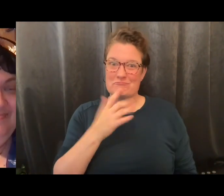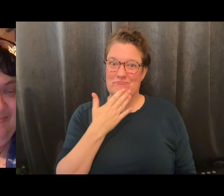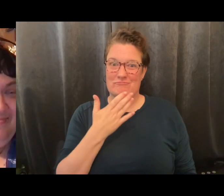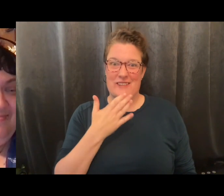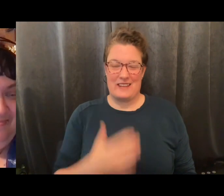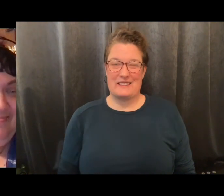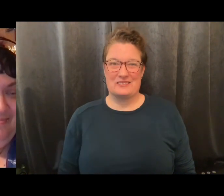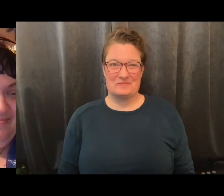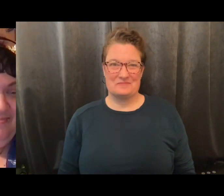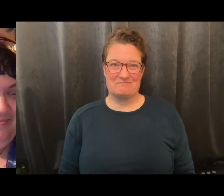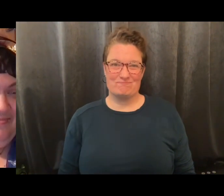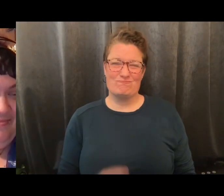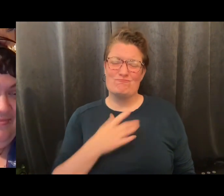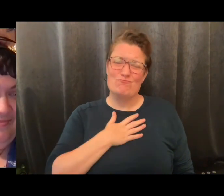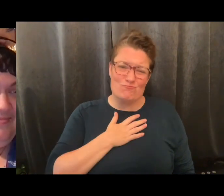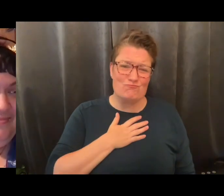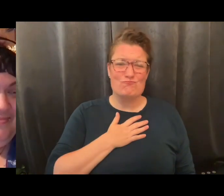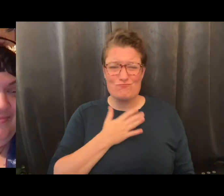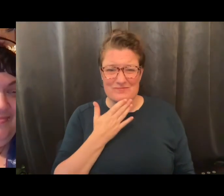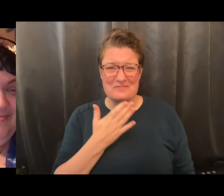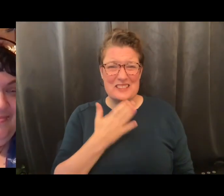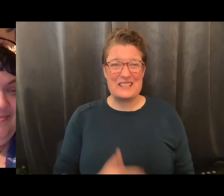Melissa: Thank you. Likewise Rebekah: Melissa. Melissa.